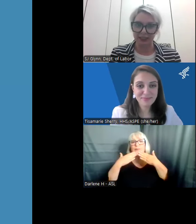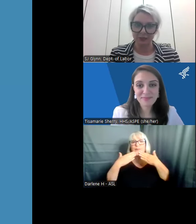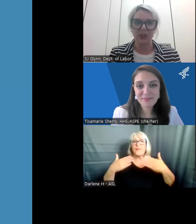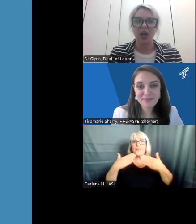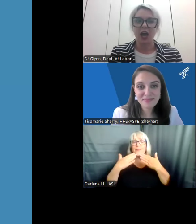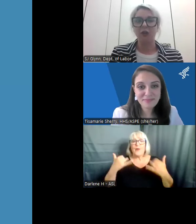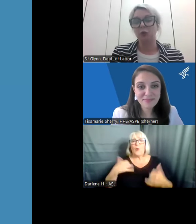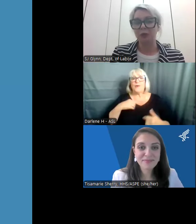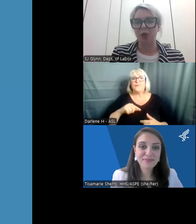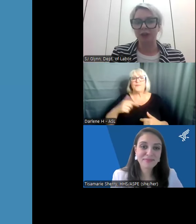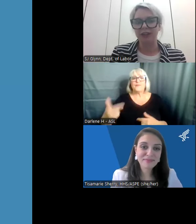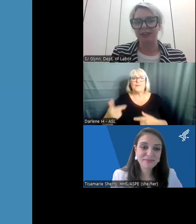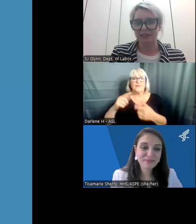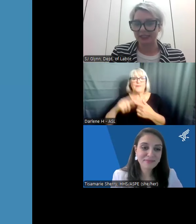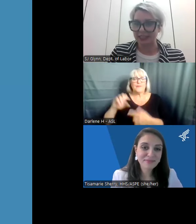Stephanie Gibbs, who will be moderating the